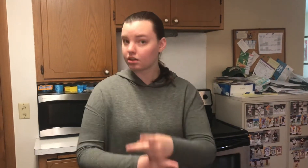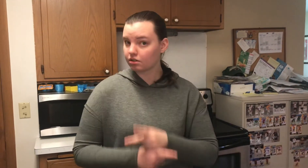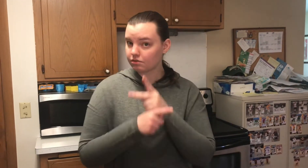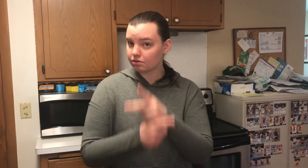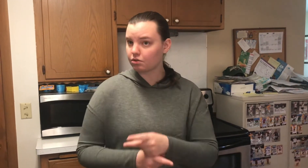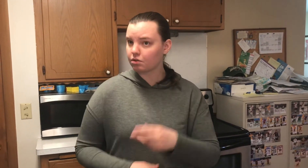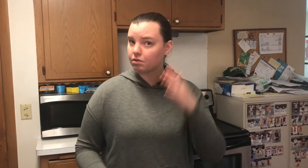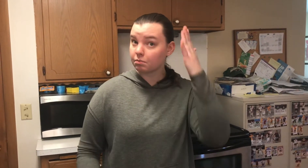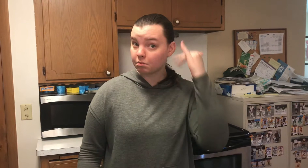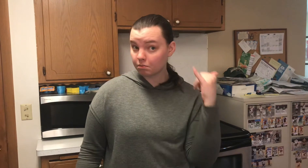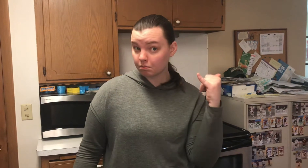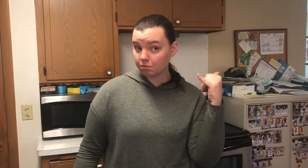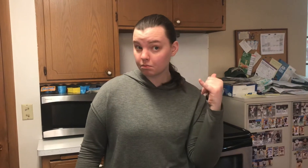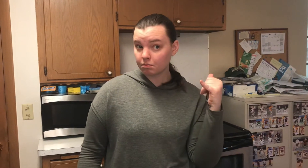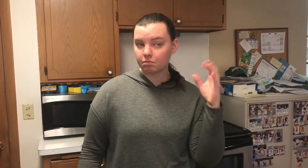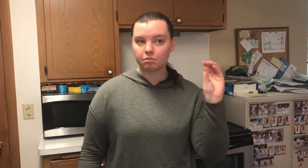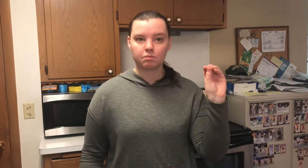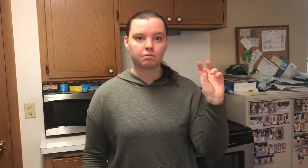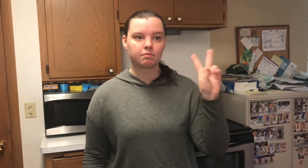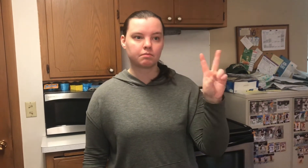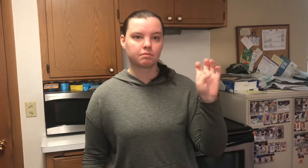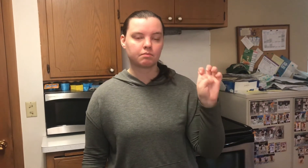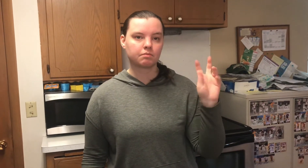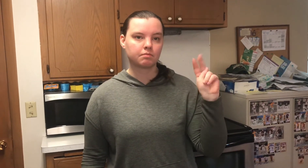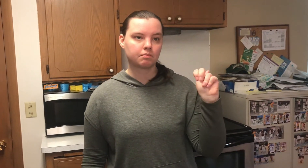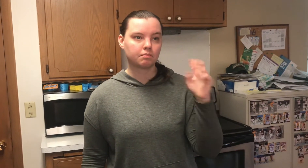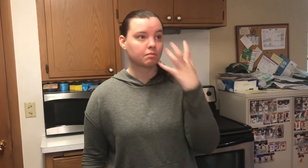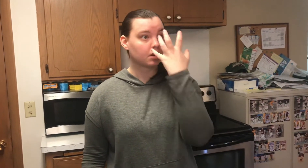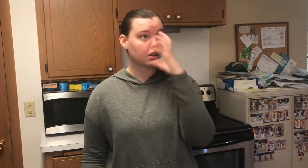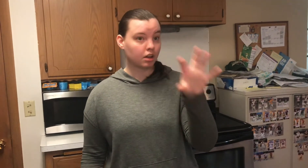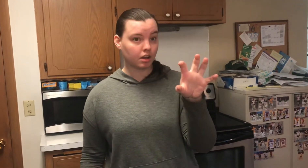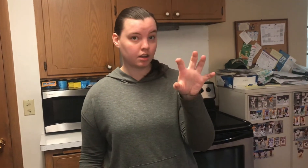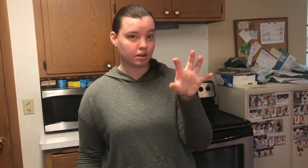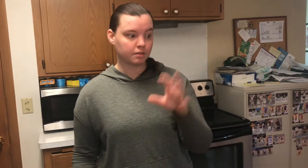Be careful because the oven is hot!